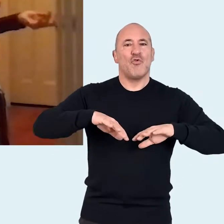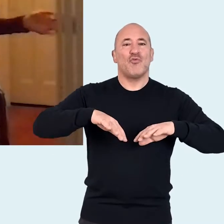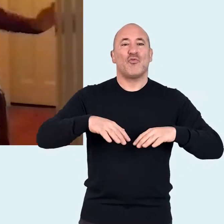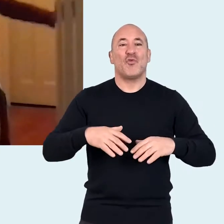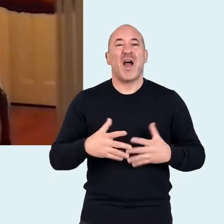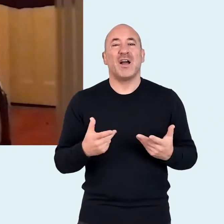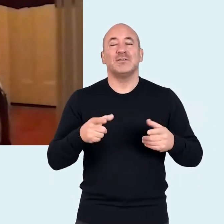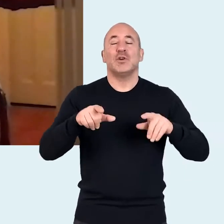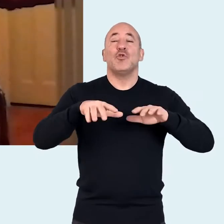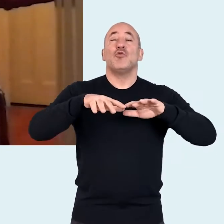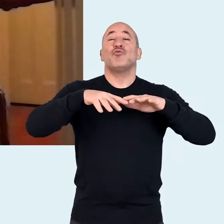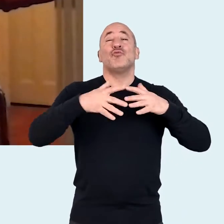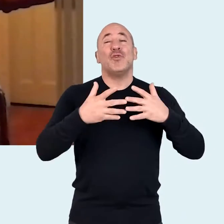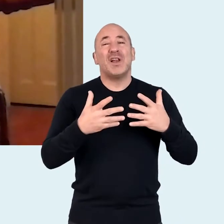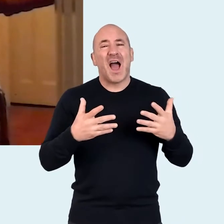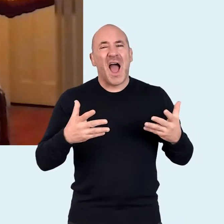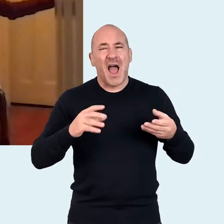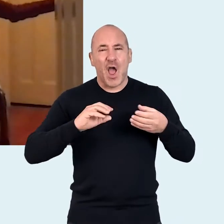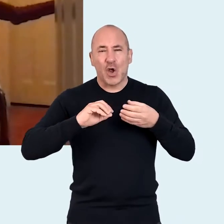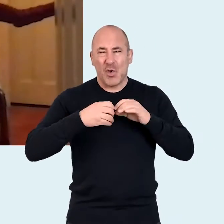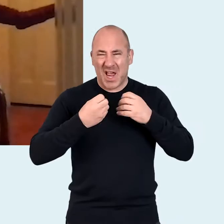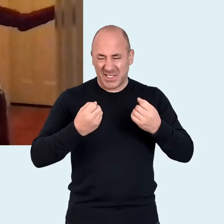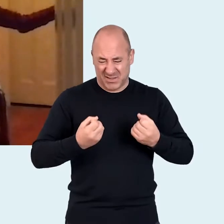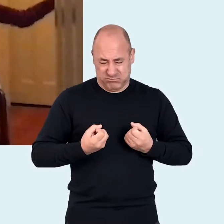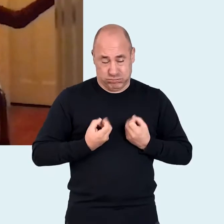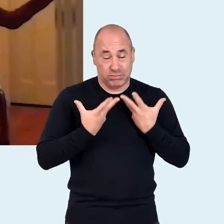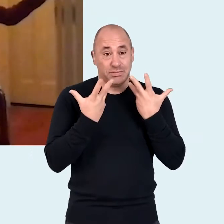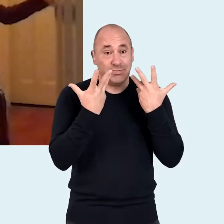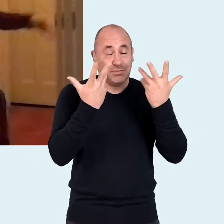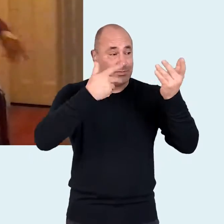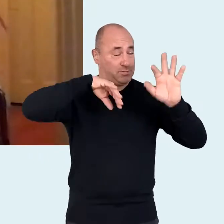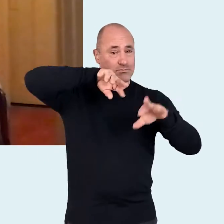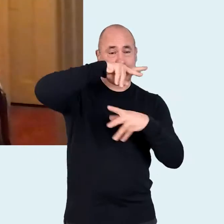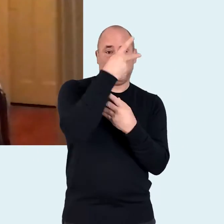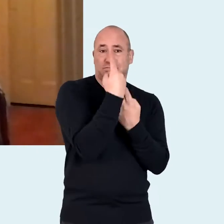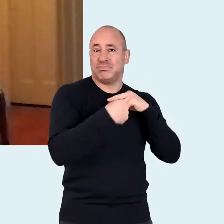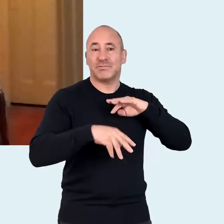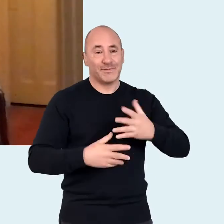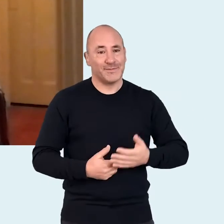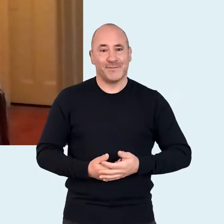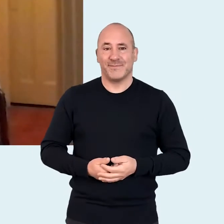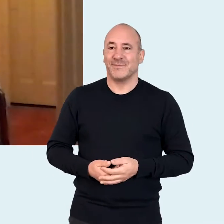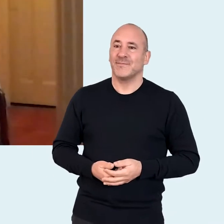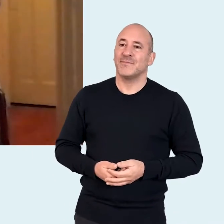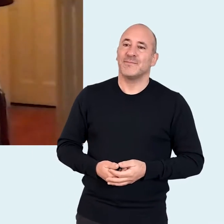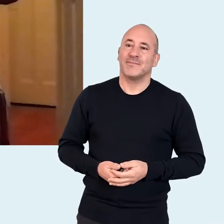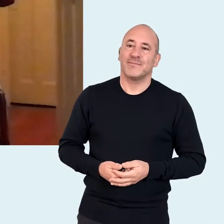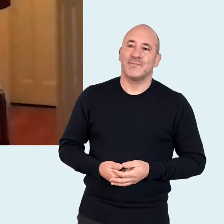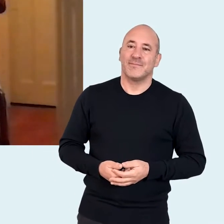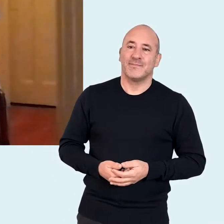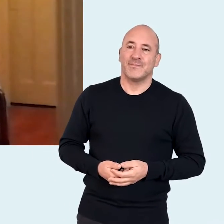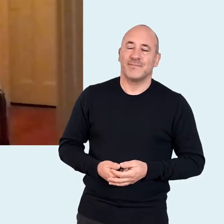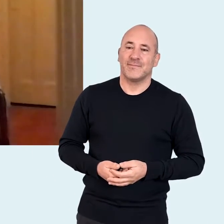to relax and that when people are relaxed, creativity will usually thrive.